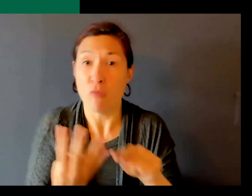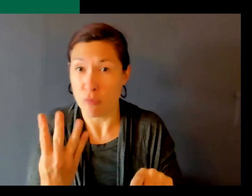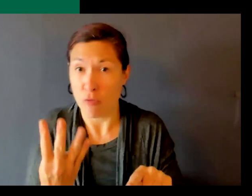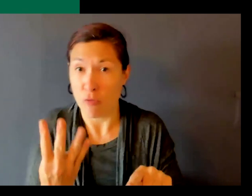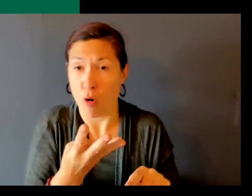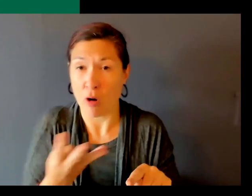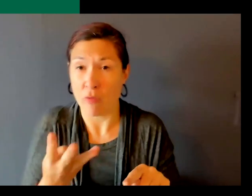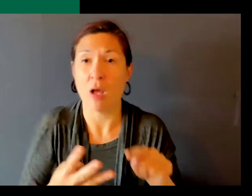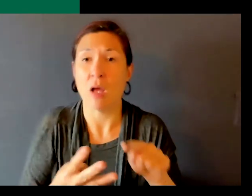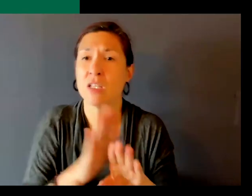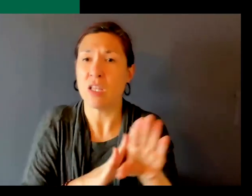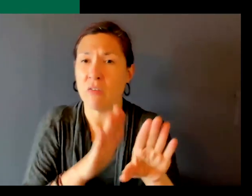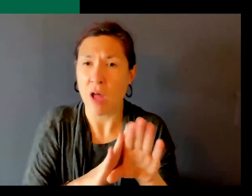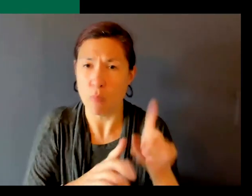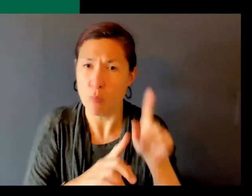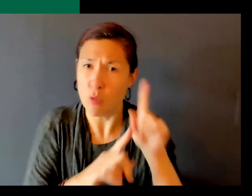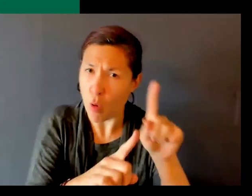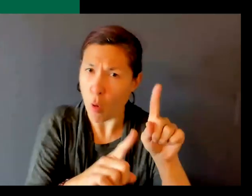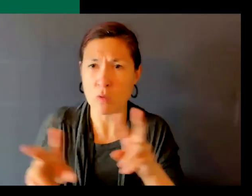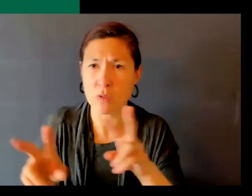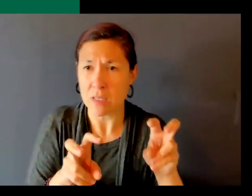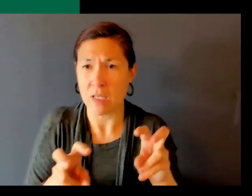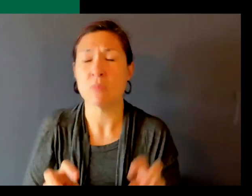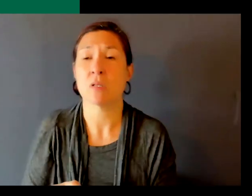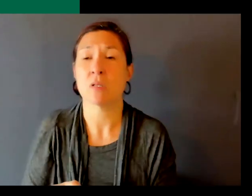And what you will be hearing today is the work to date that the department has done. And the purpose of tonight's meeting is to hear your feedback, ideas, and suggestions.